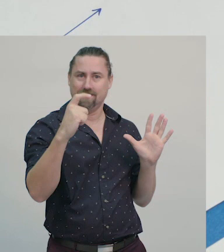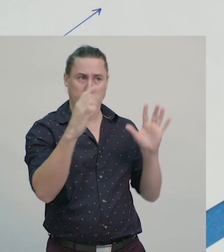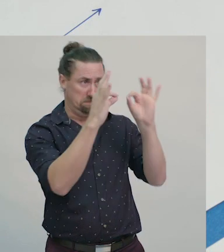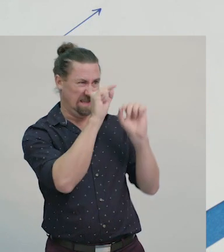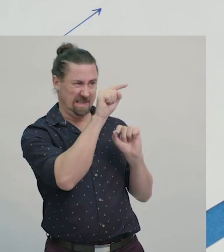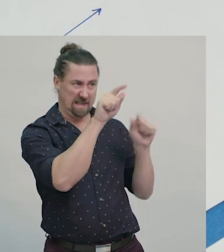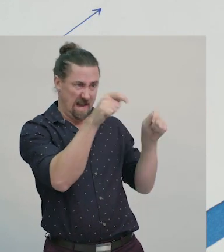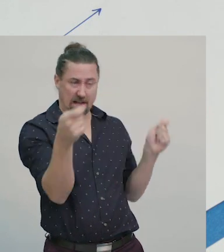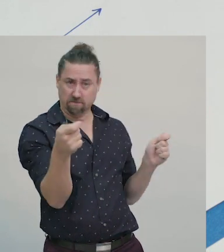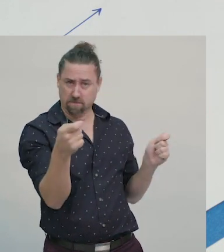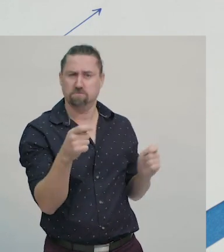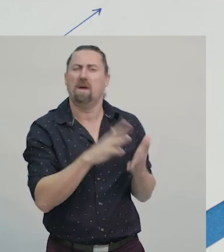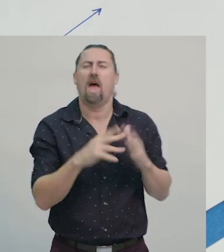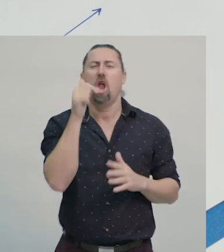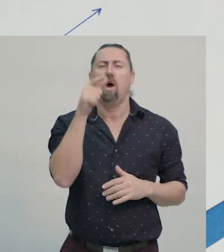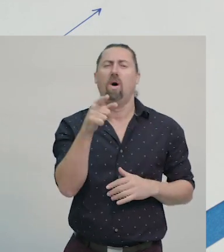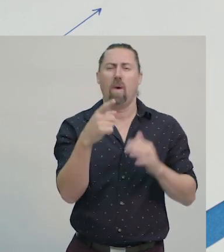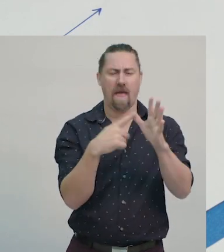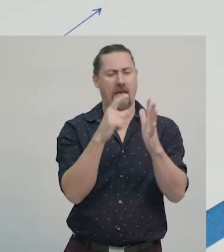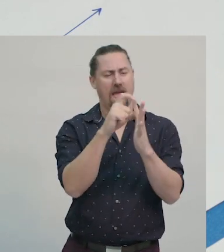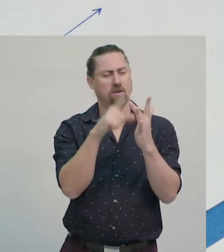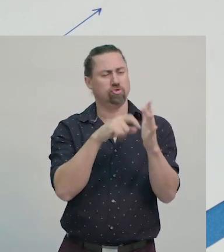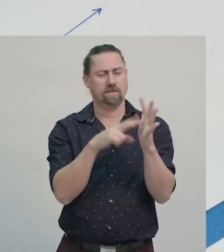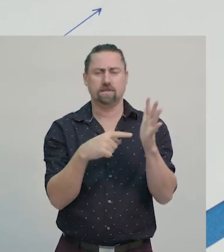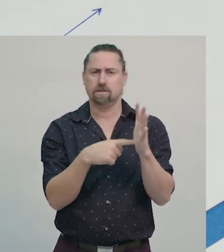We know that angles A and C are adjacent to B,